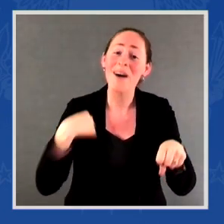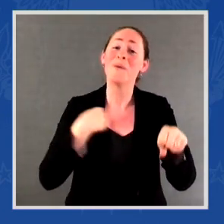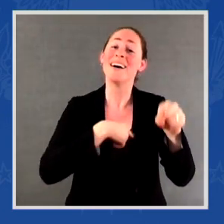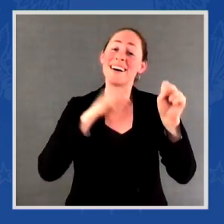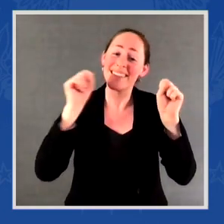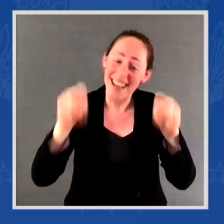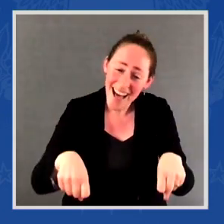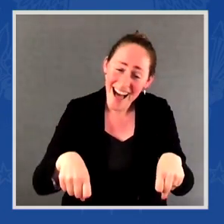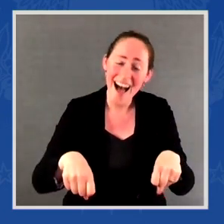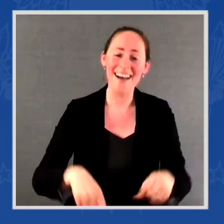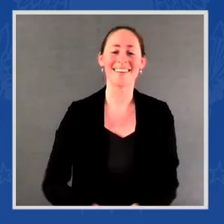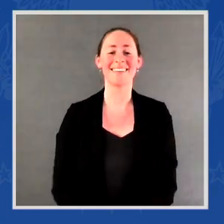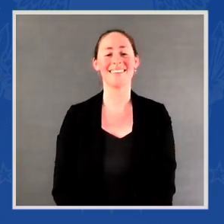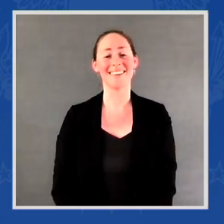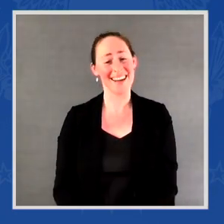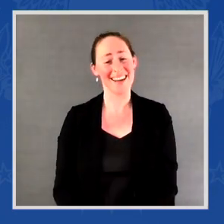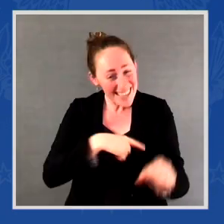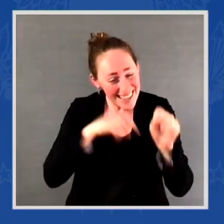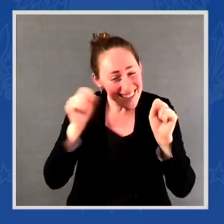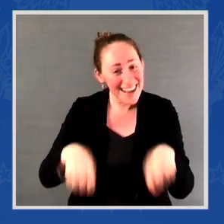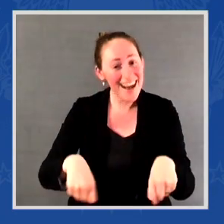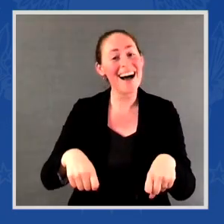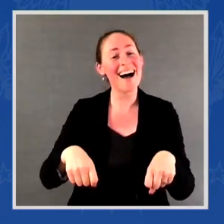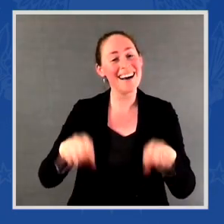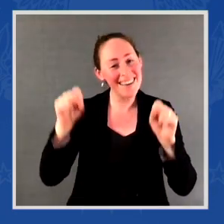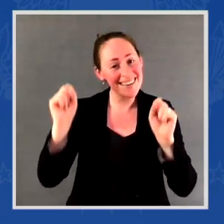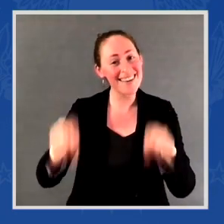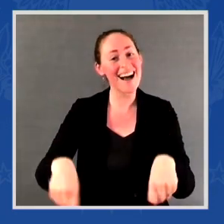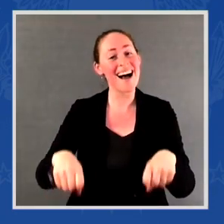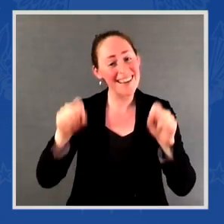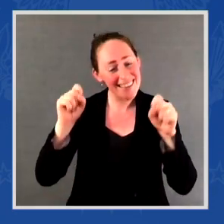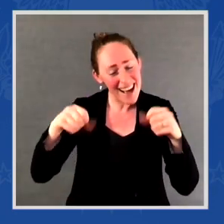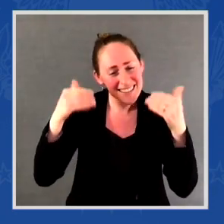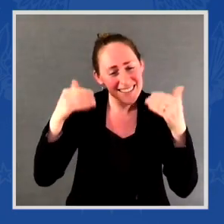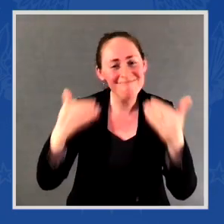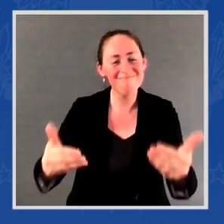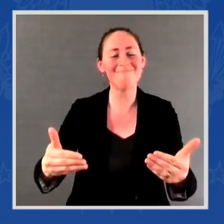and we really can do it. But you know what? I said the third reason I was running